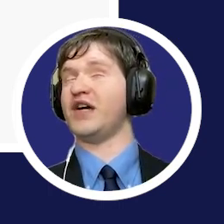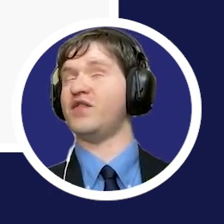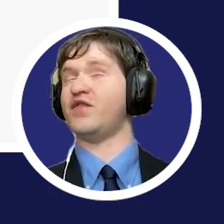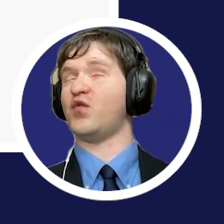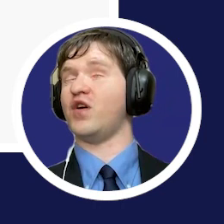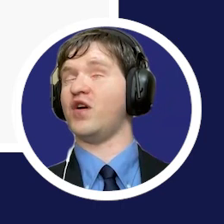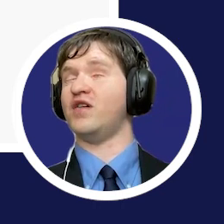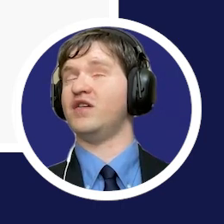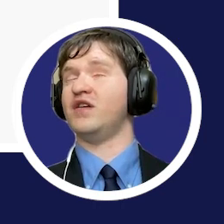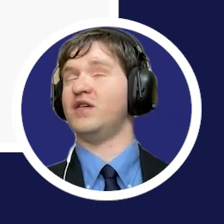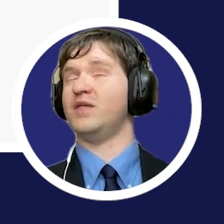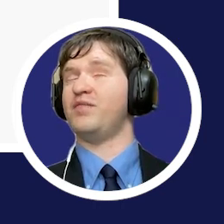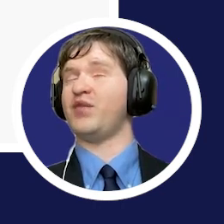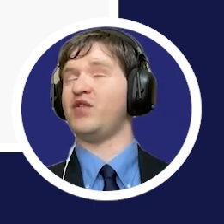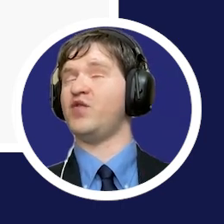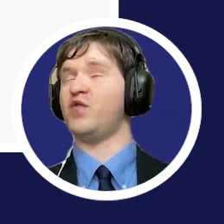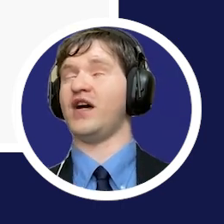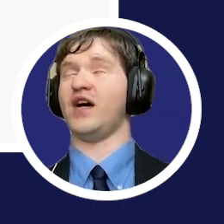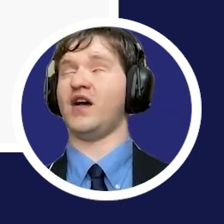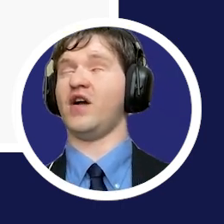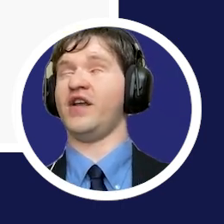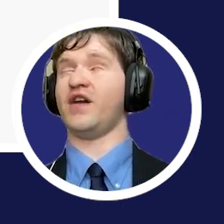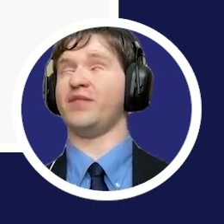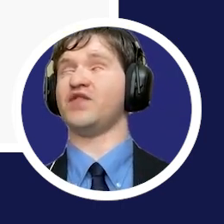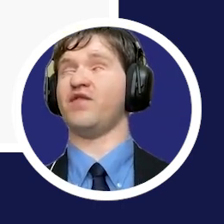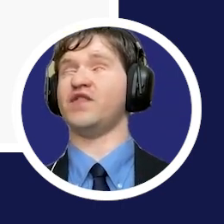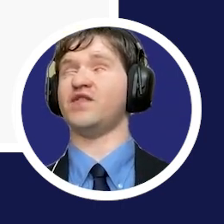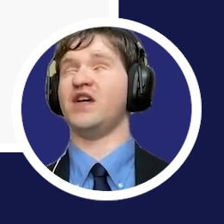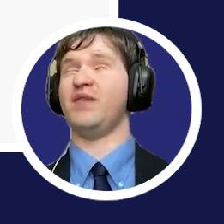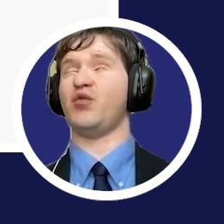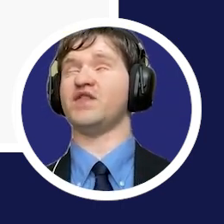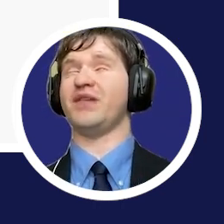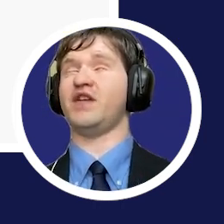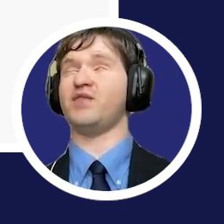but for people who are in government services. People with disabilities